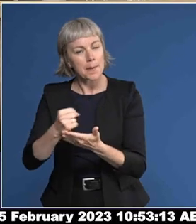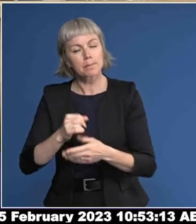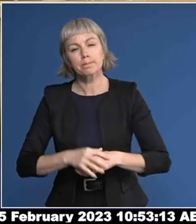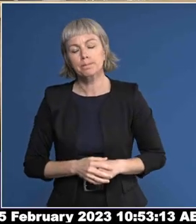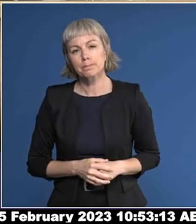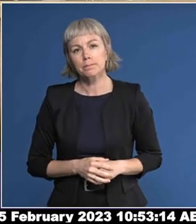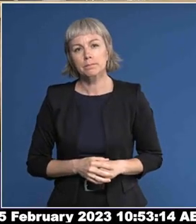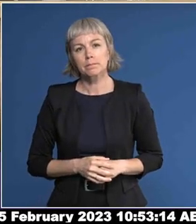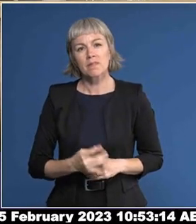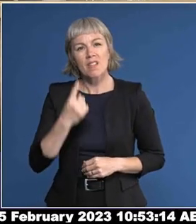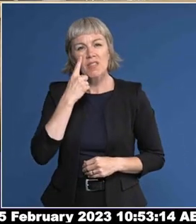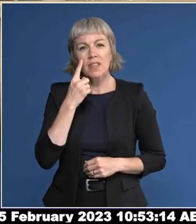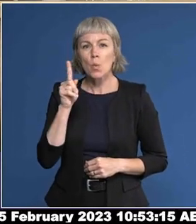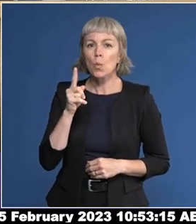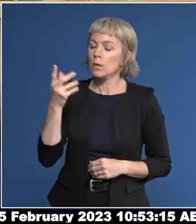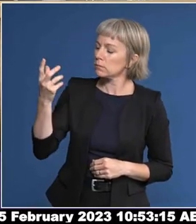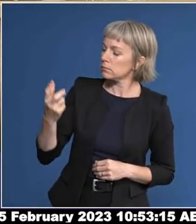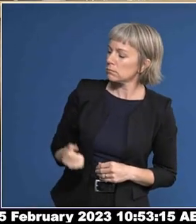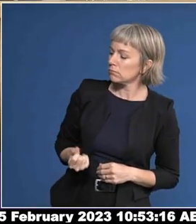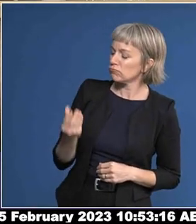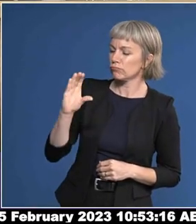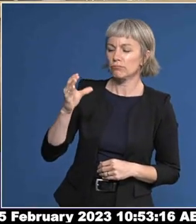your revenue, for example, that you might want to spend, how you apply your award and